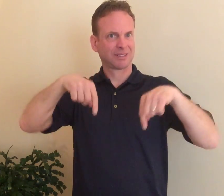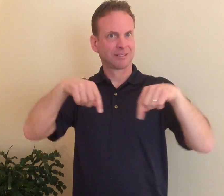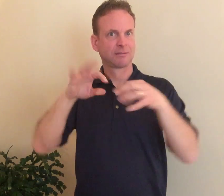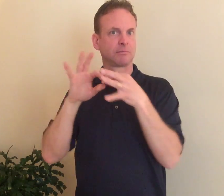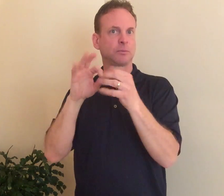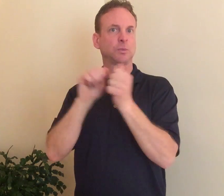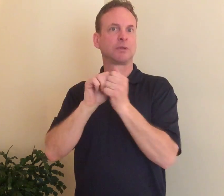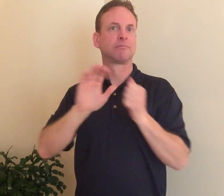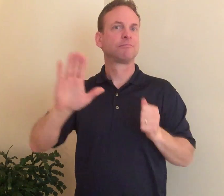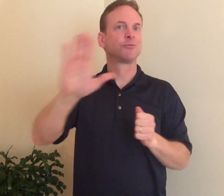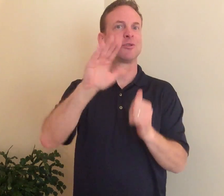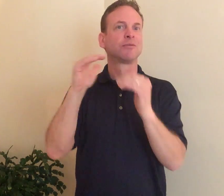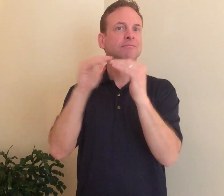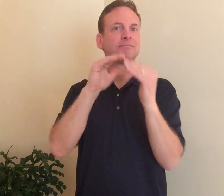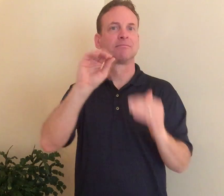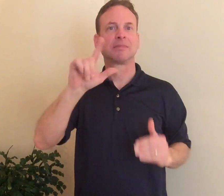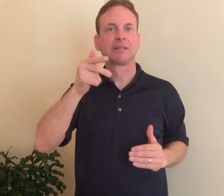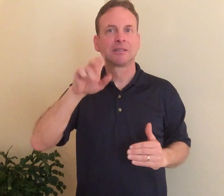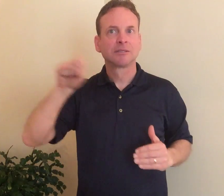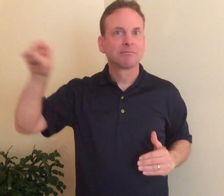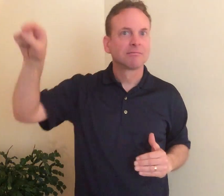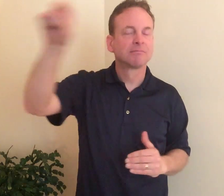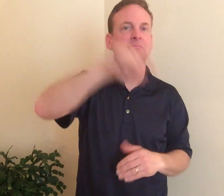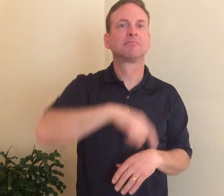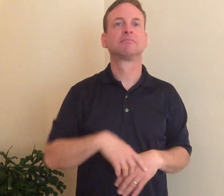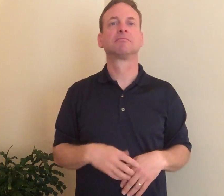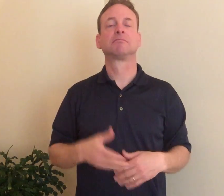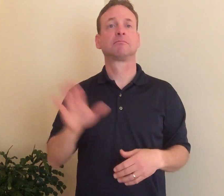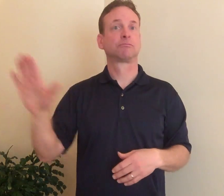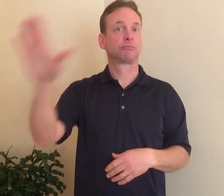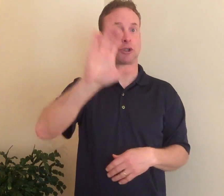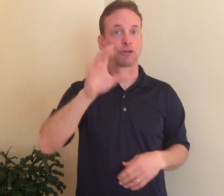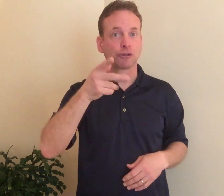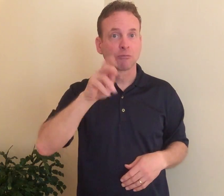in the field. You should talk about this in your RID chapters, so that when you arrive